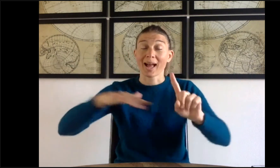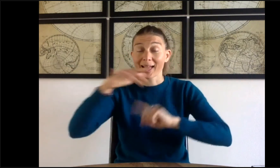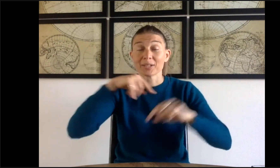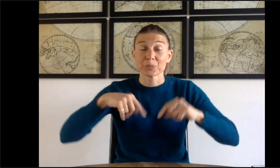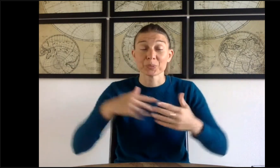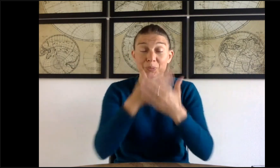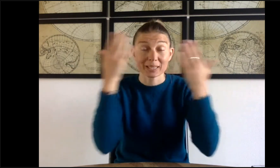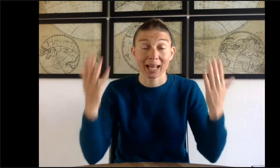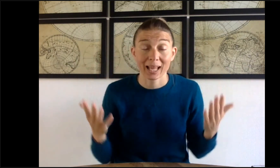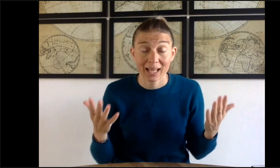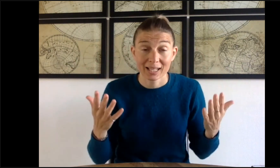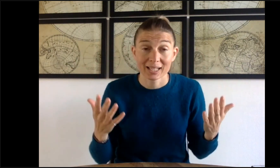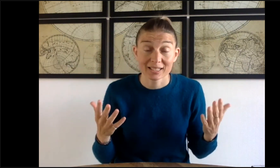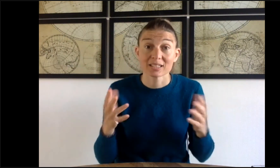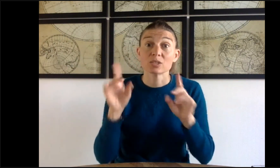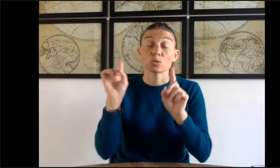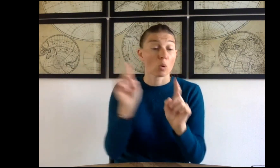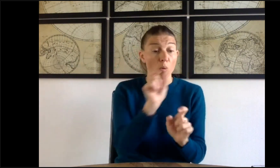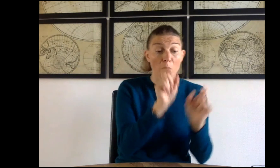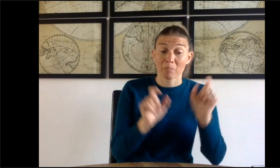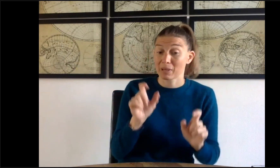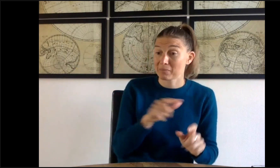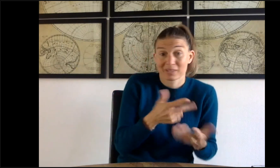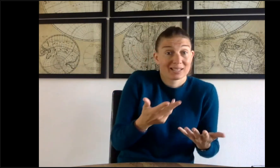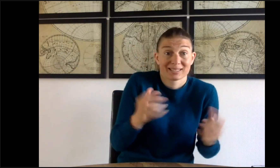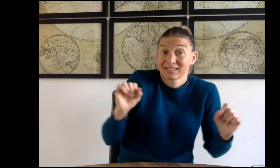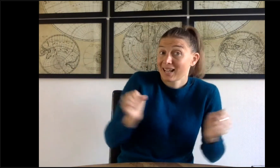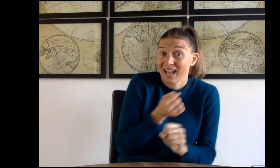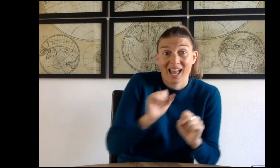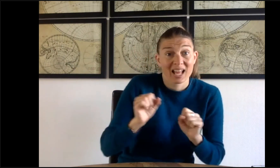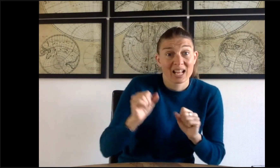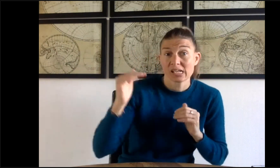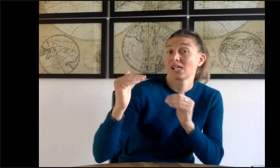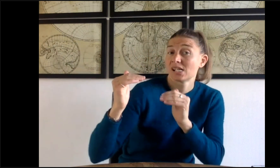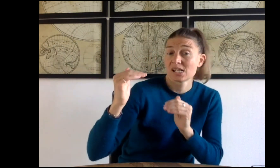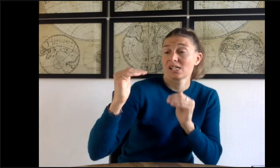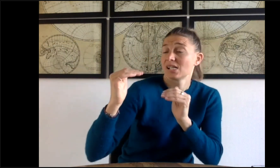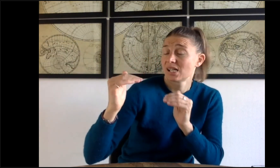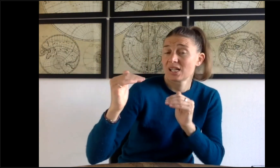For people who cannot function in this way, it's difficult,